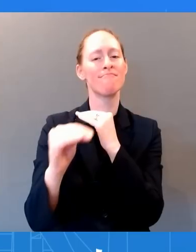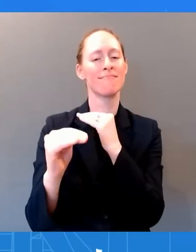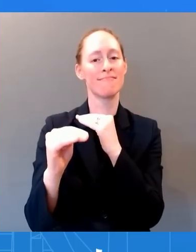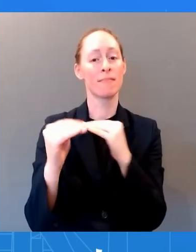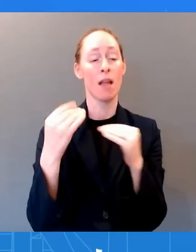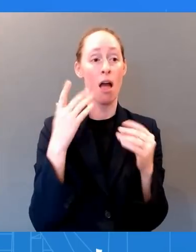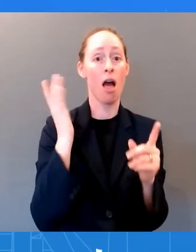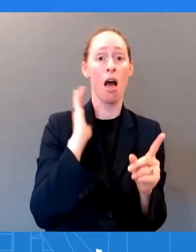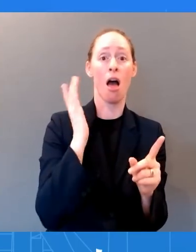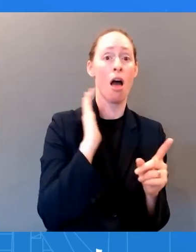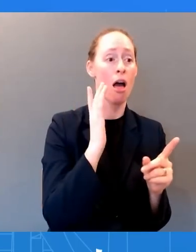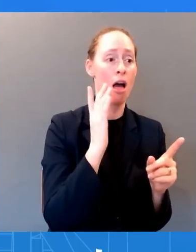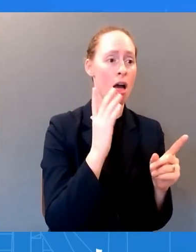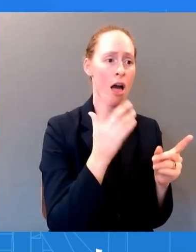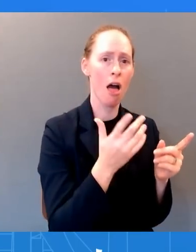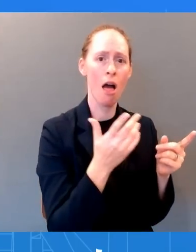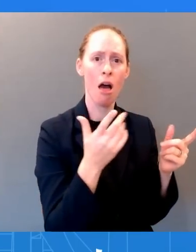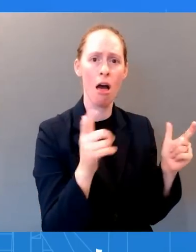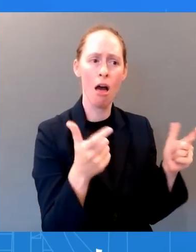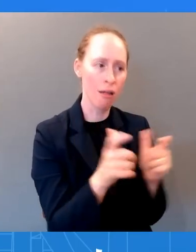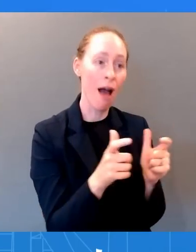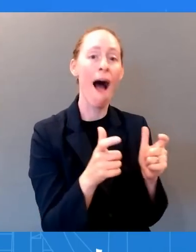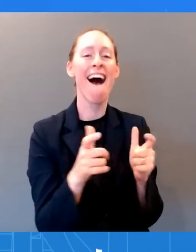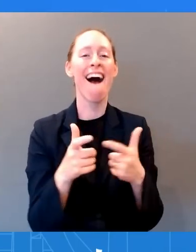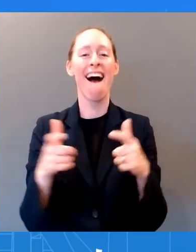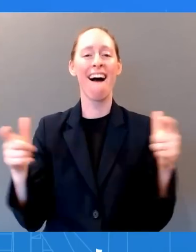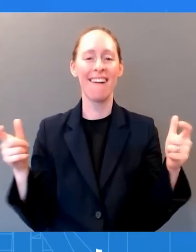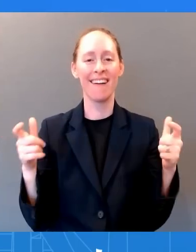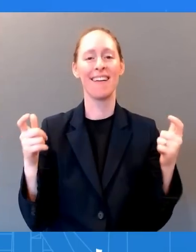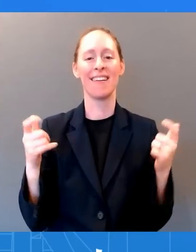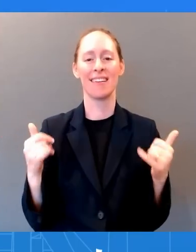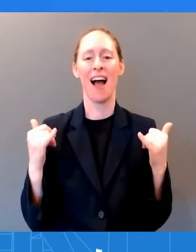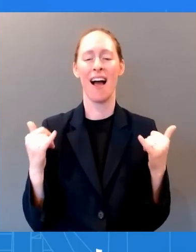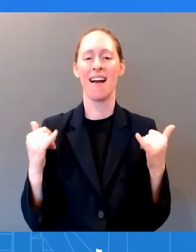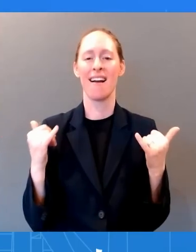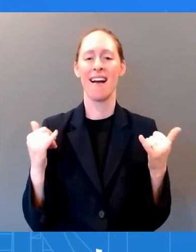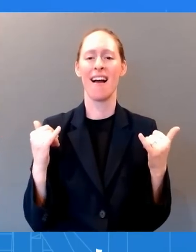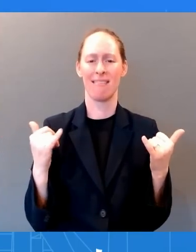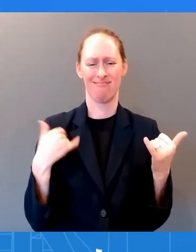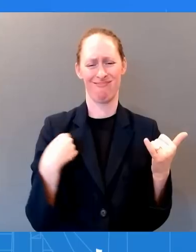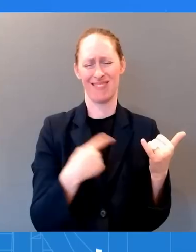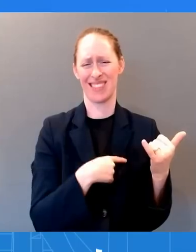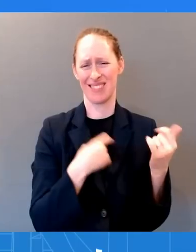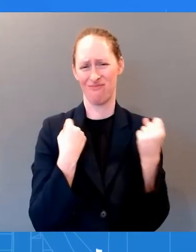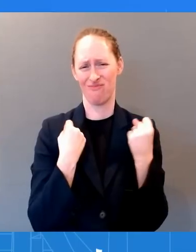And right now, we're still seeing a strong labor market, which matters. Consumer spending is strong, which matters.